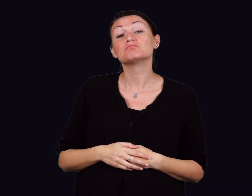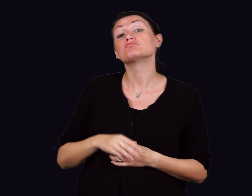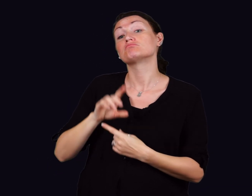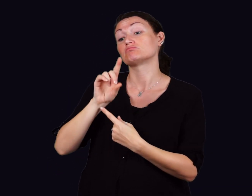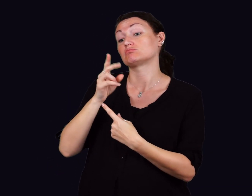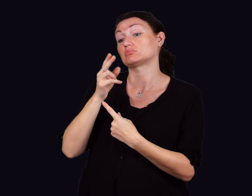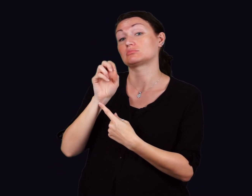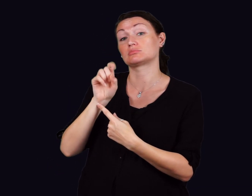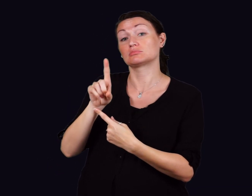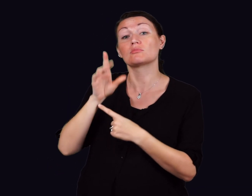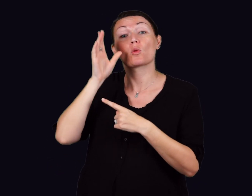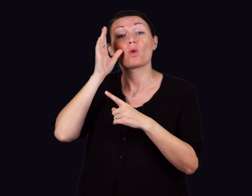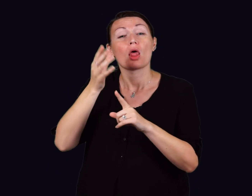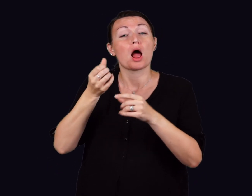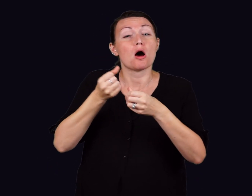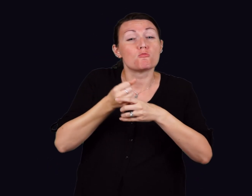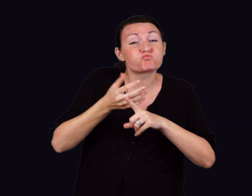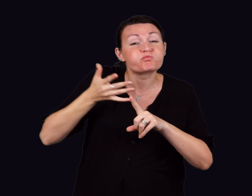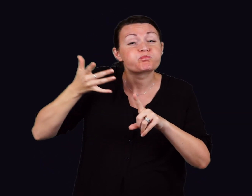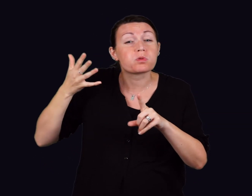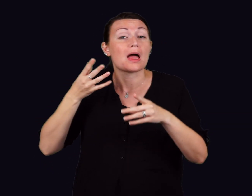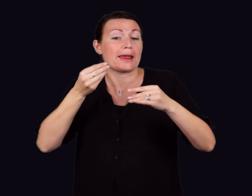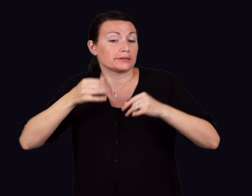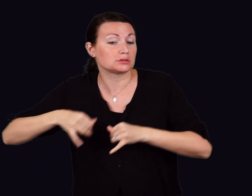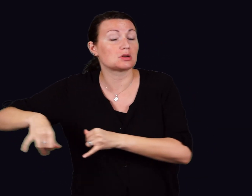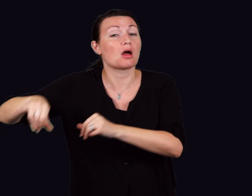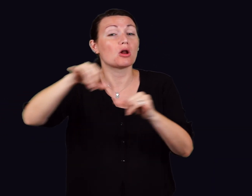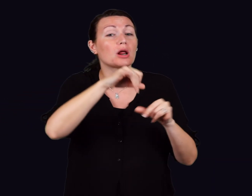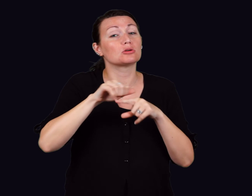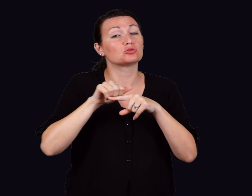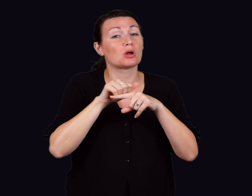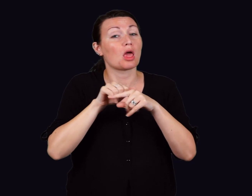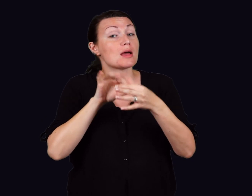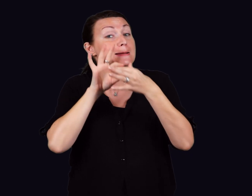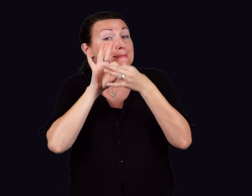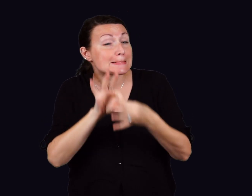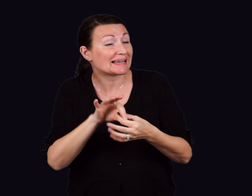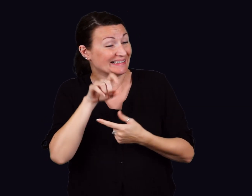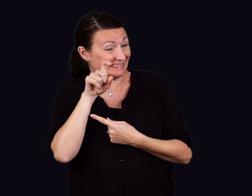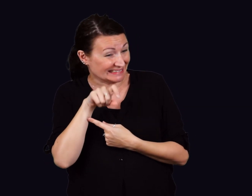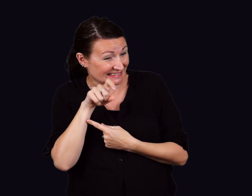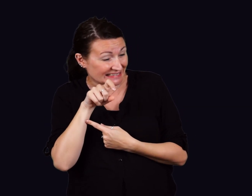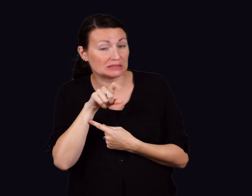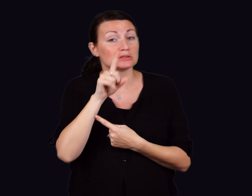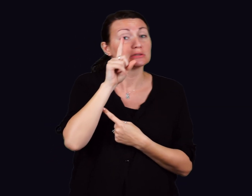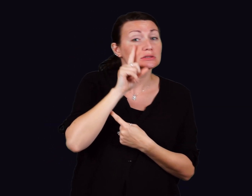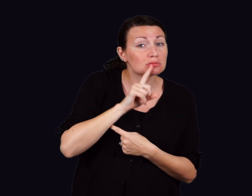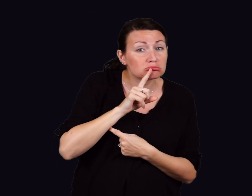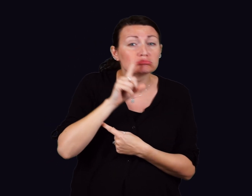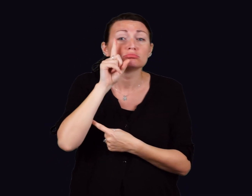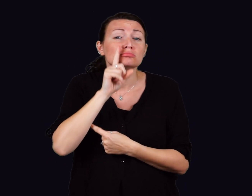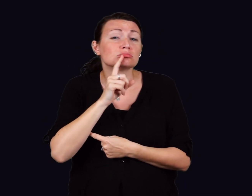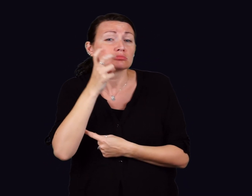*DHHSD will expand and standardize training for needs of Deaf, DeafBlind